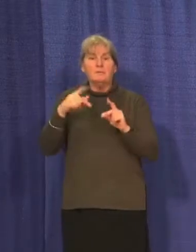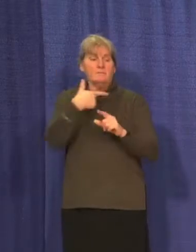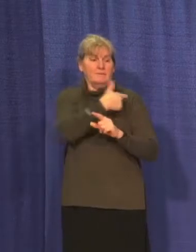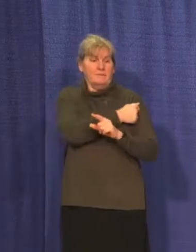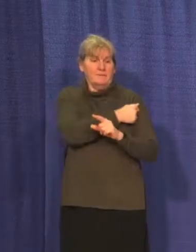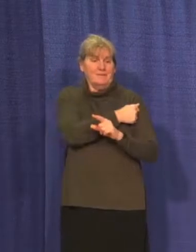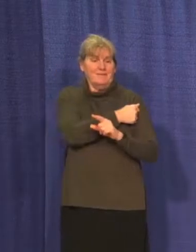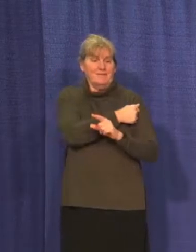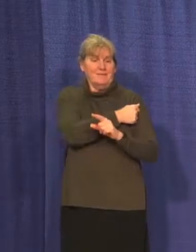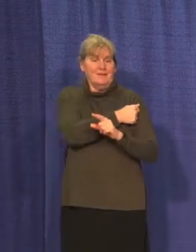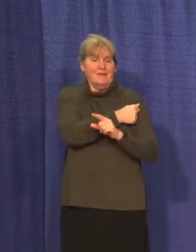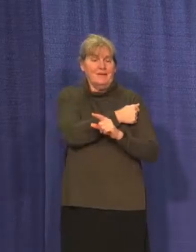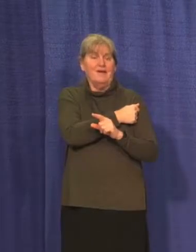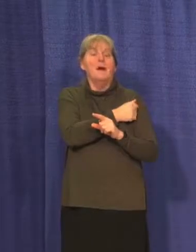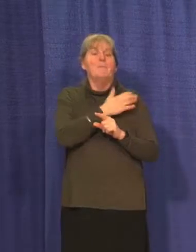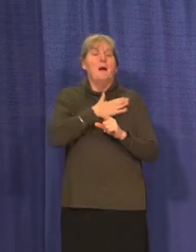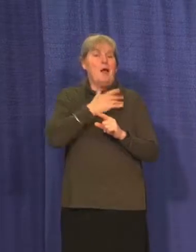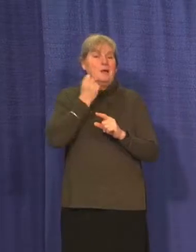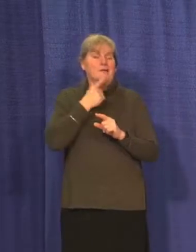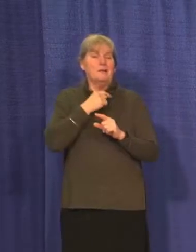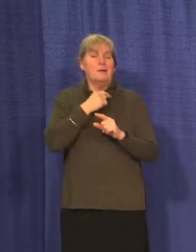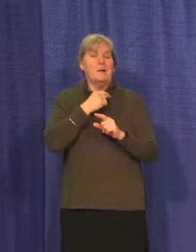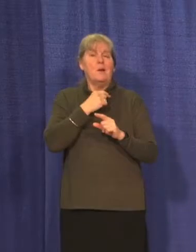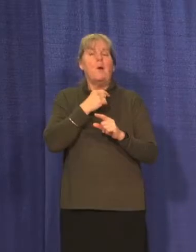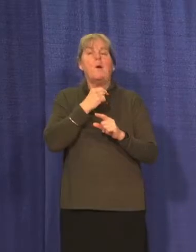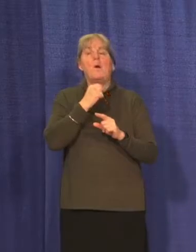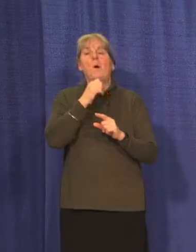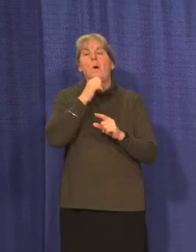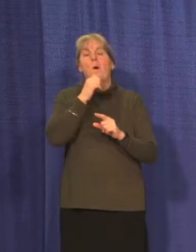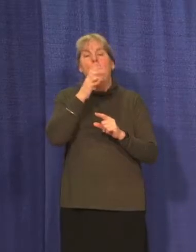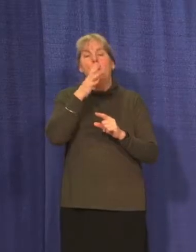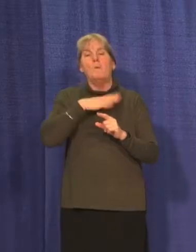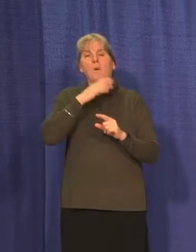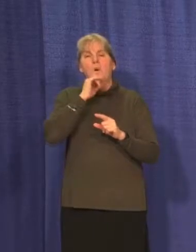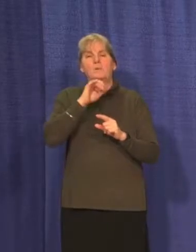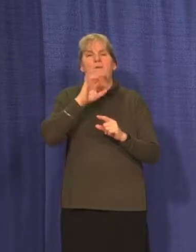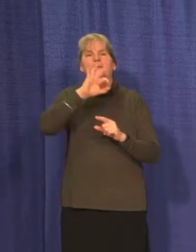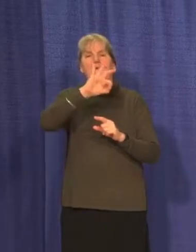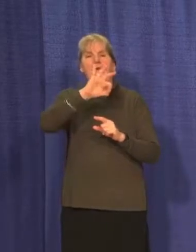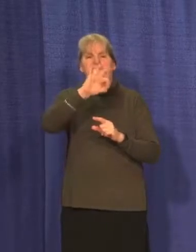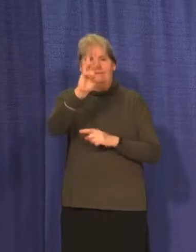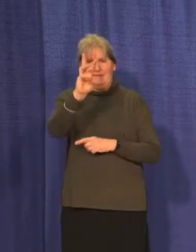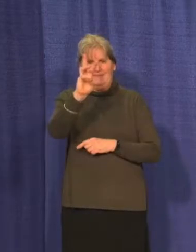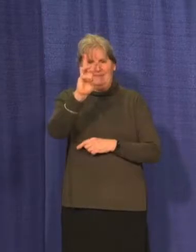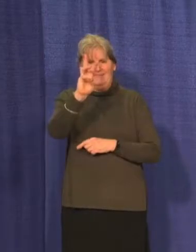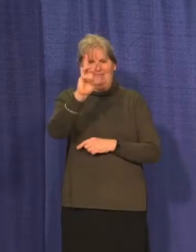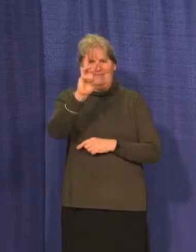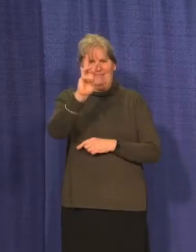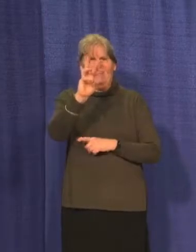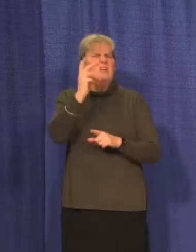vaccinated, as far as I know in Watson Lake, was an elder of 96 years.